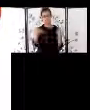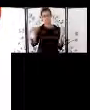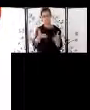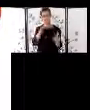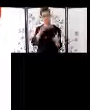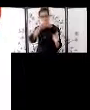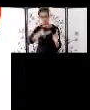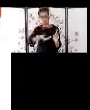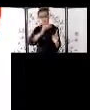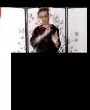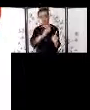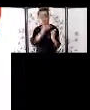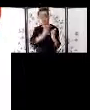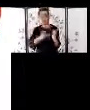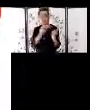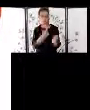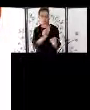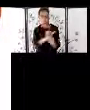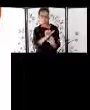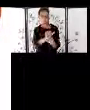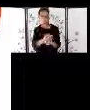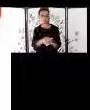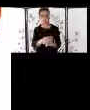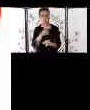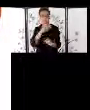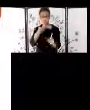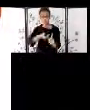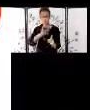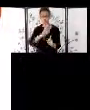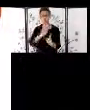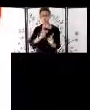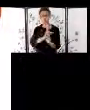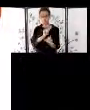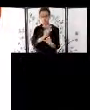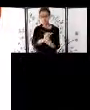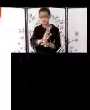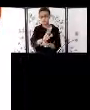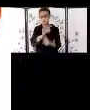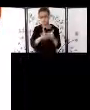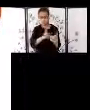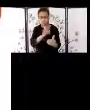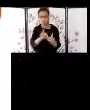demonstrate who you are, what kind of work you make, your process for making it and why